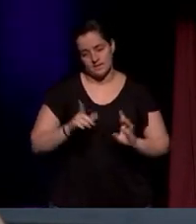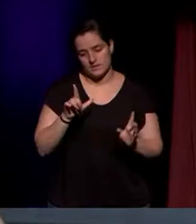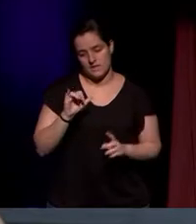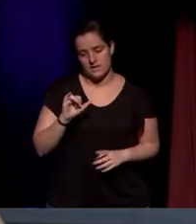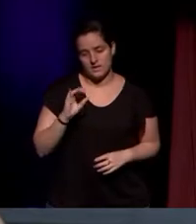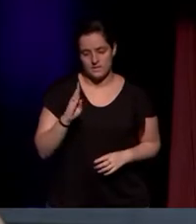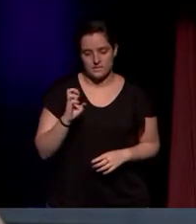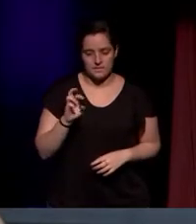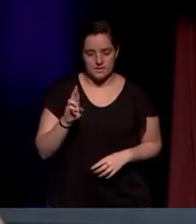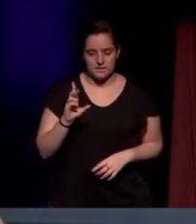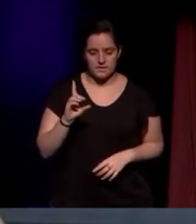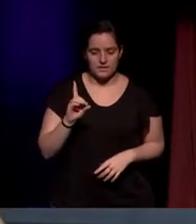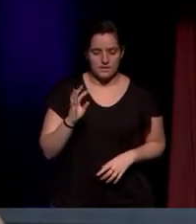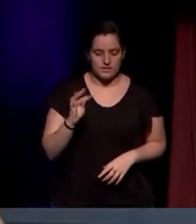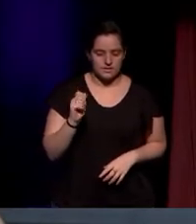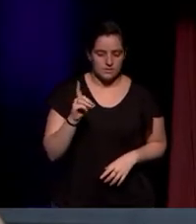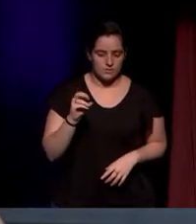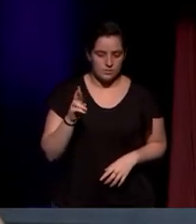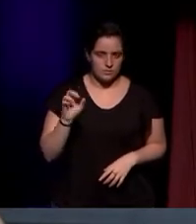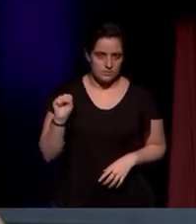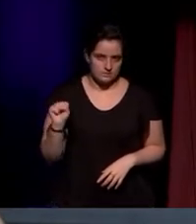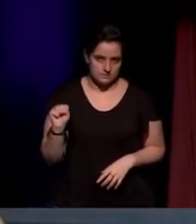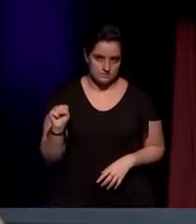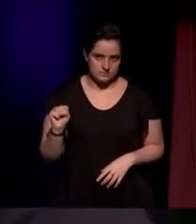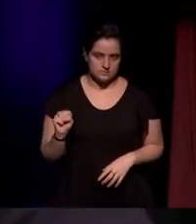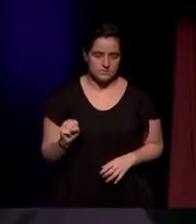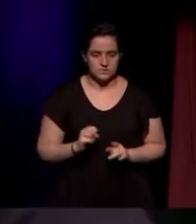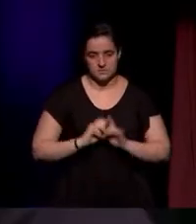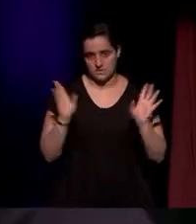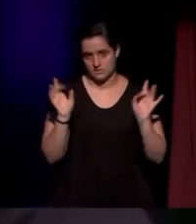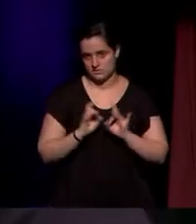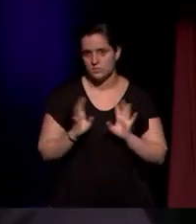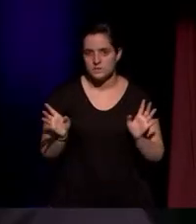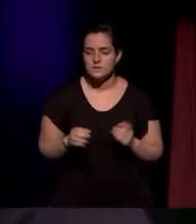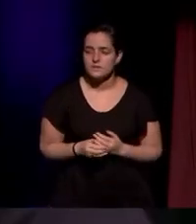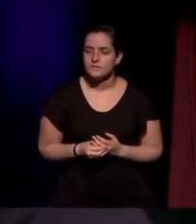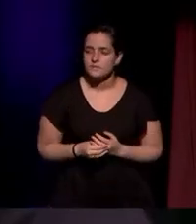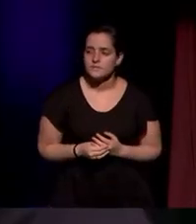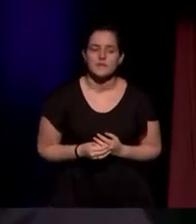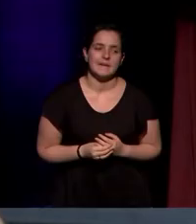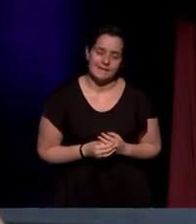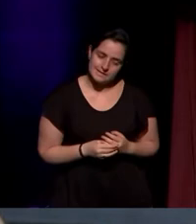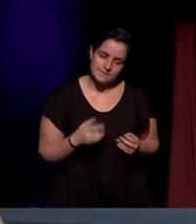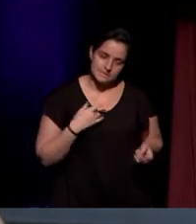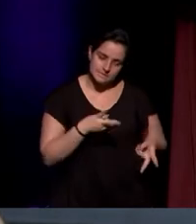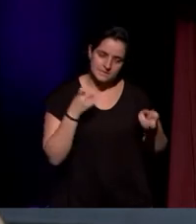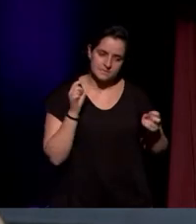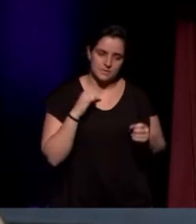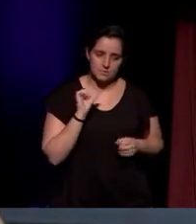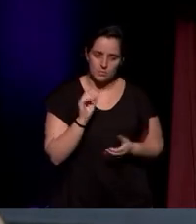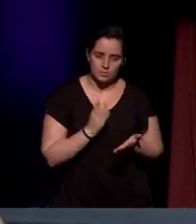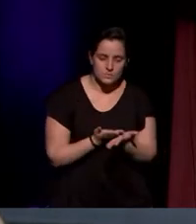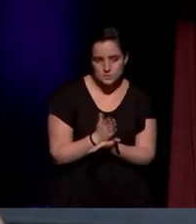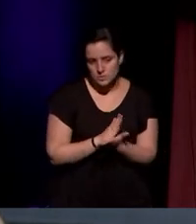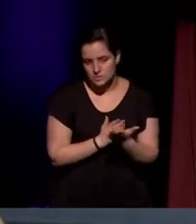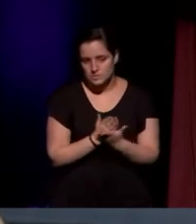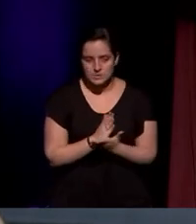the liberating calls, there is already some discomfort in the relationship.